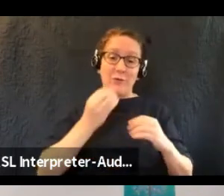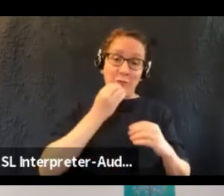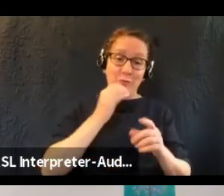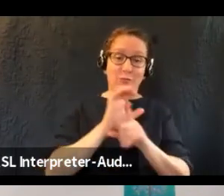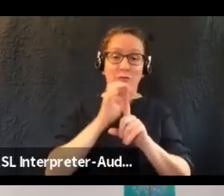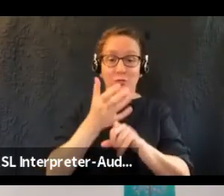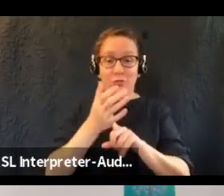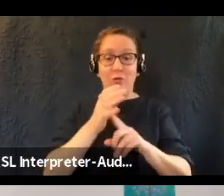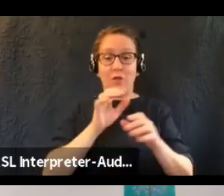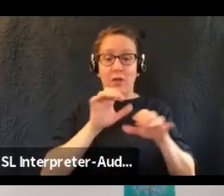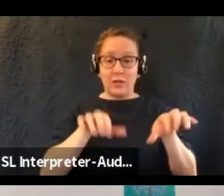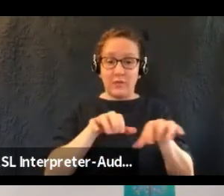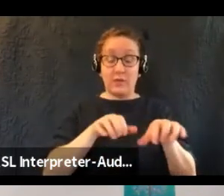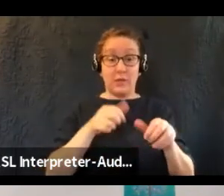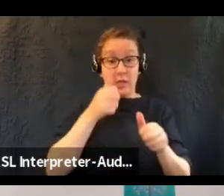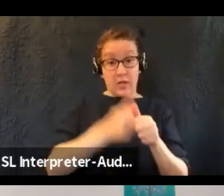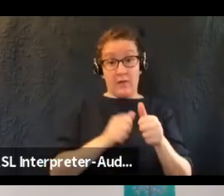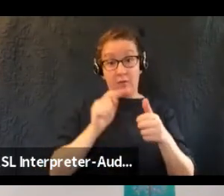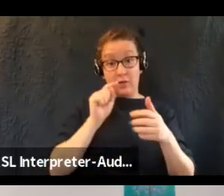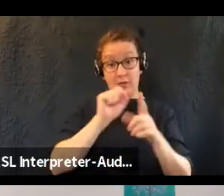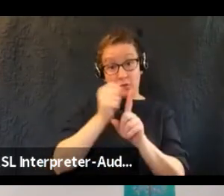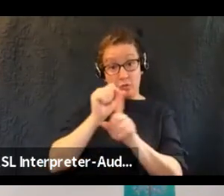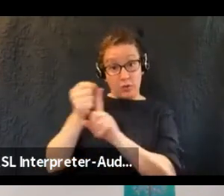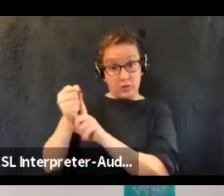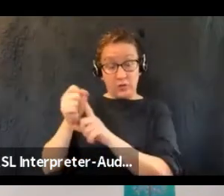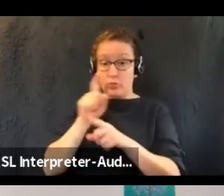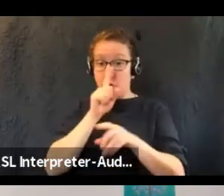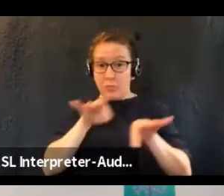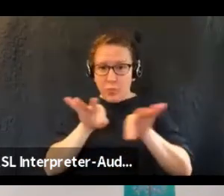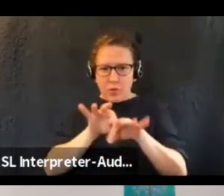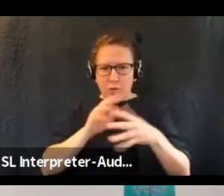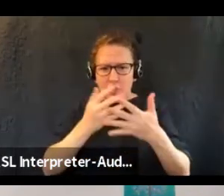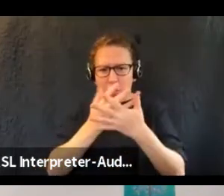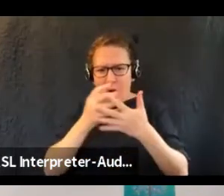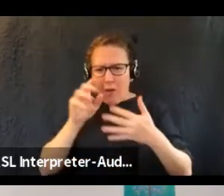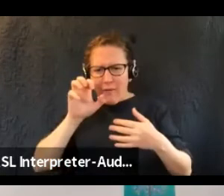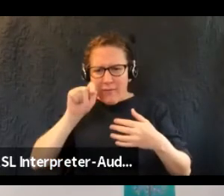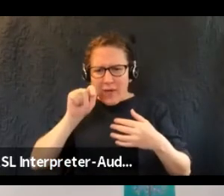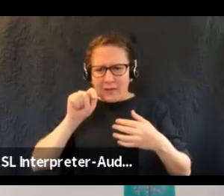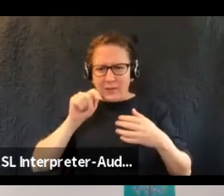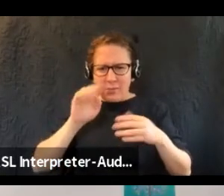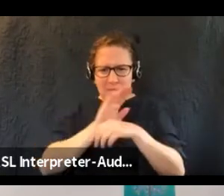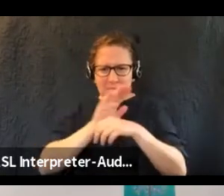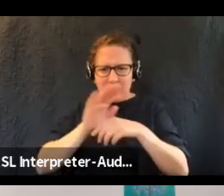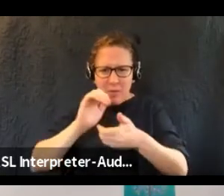In every instance, it's important to vet the businesses with which you partner by explaining